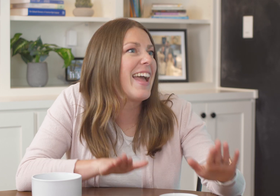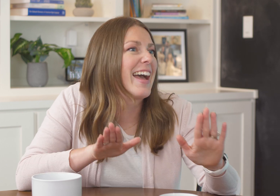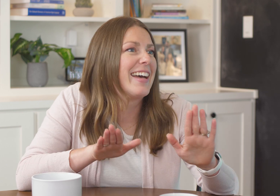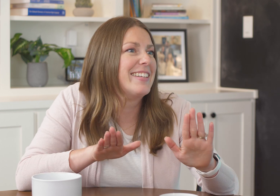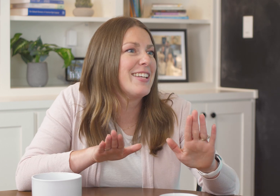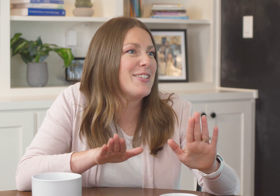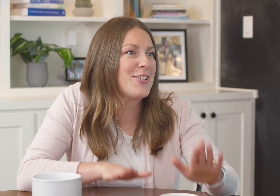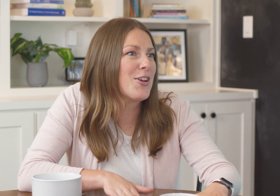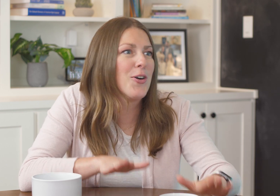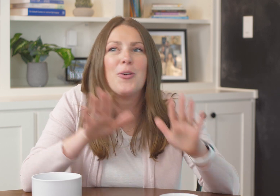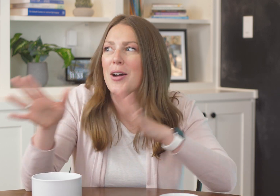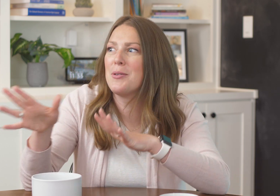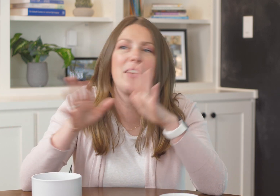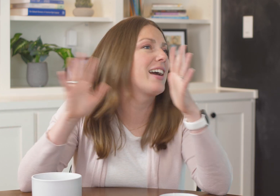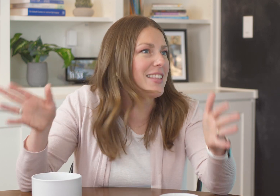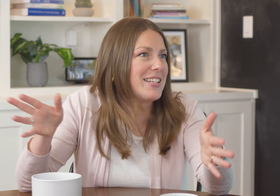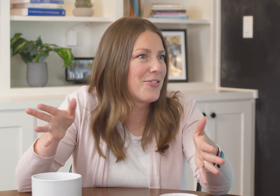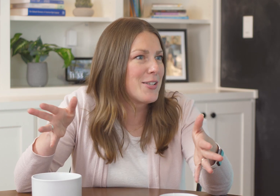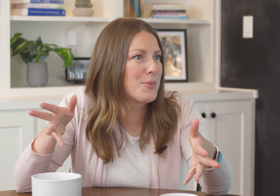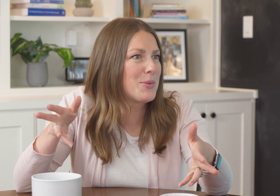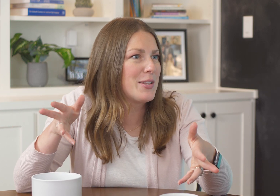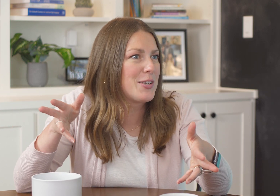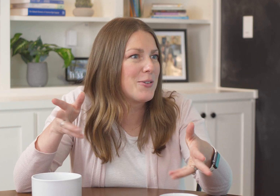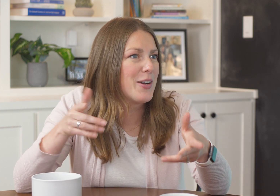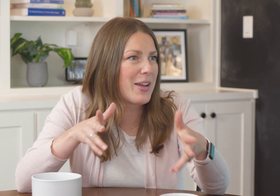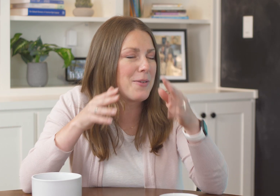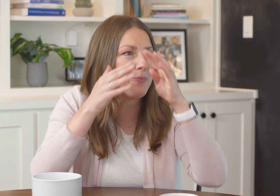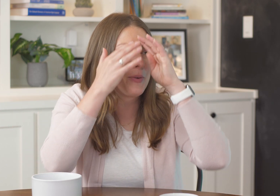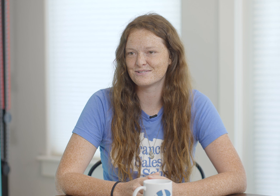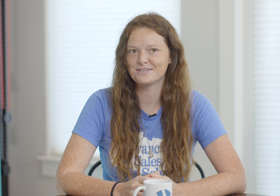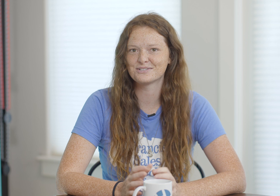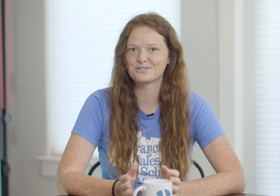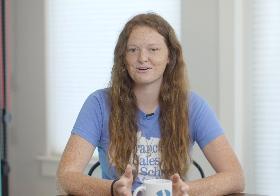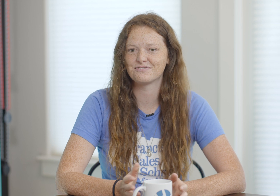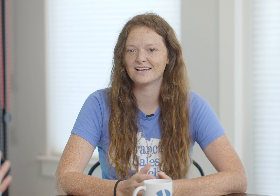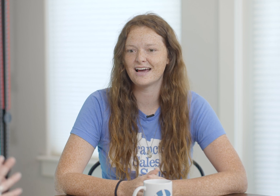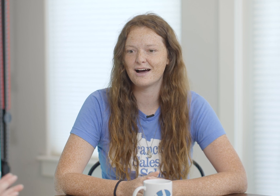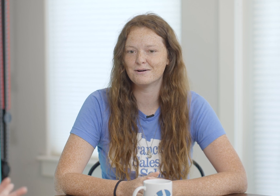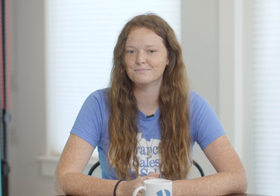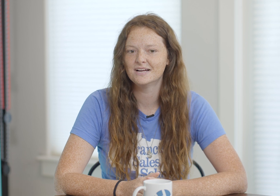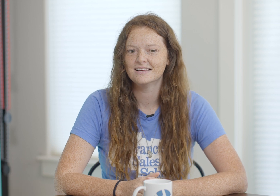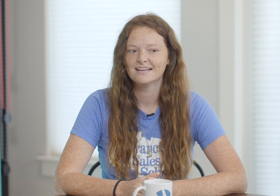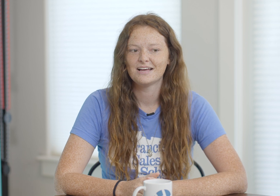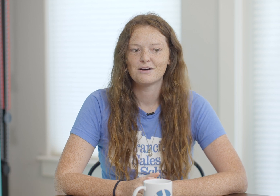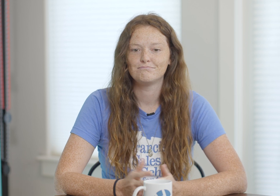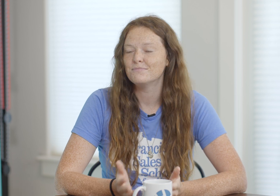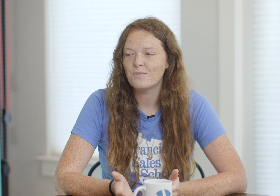and show everybody kind of the difference between the two? Okay, Professor. So fine